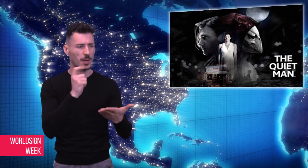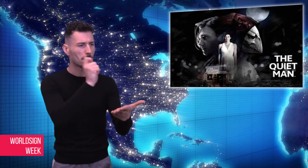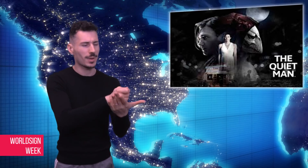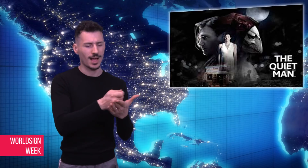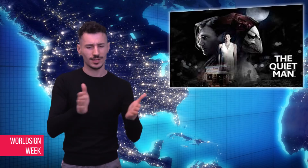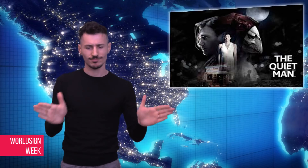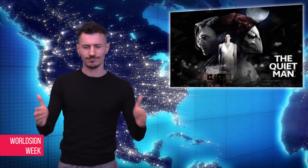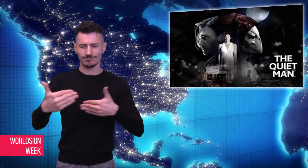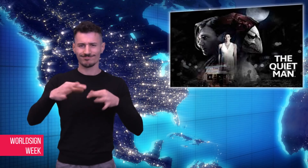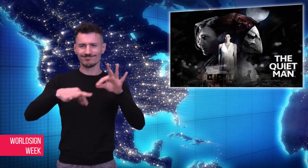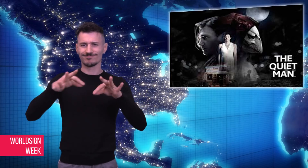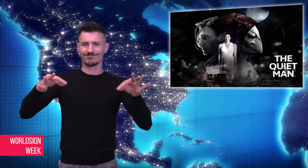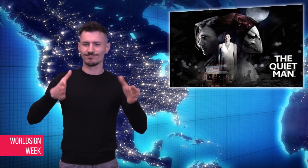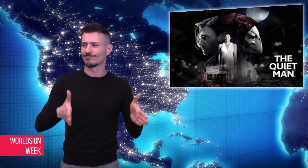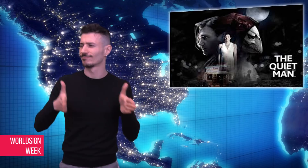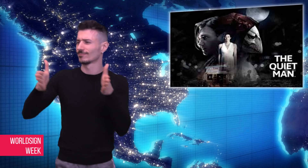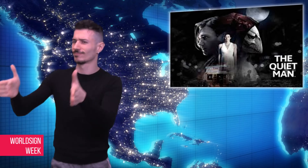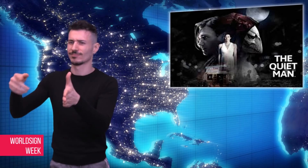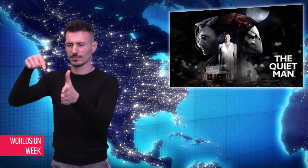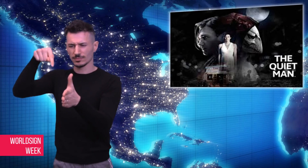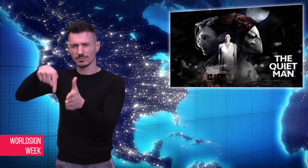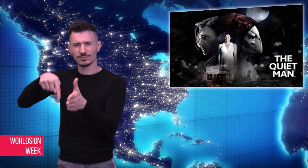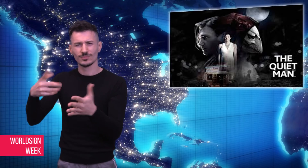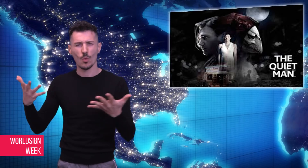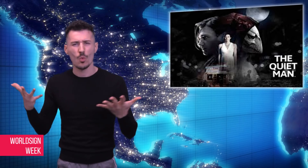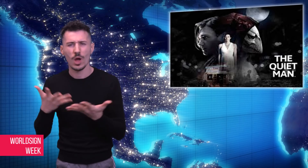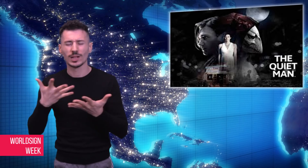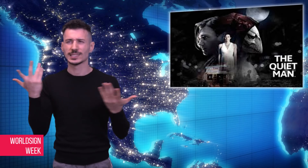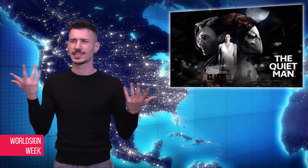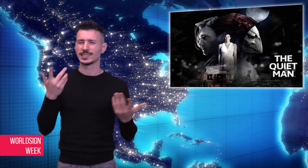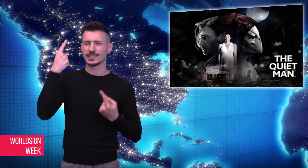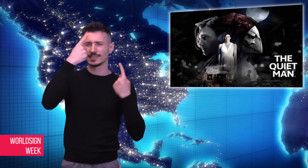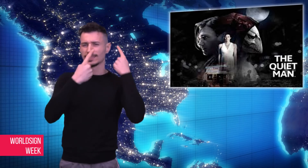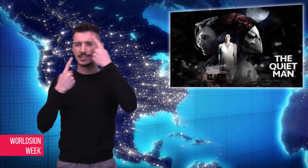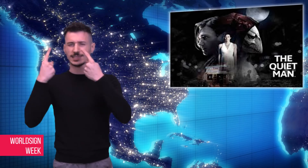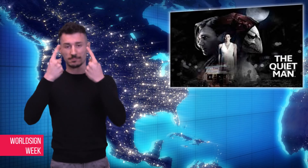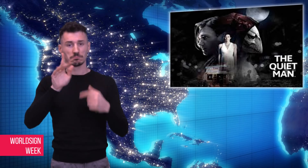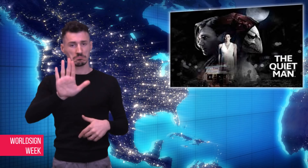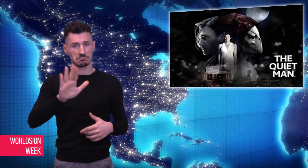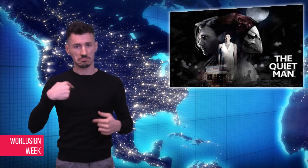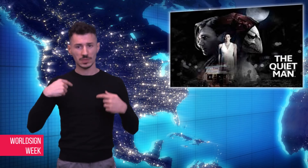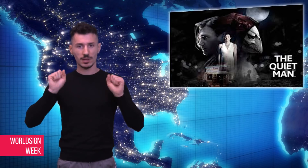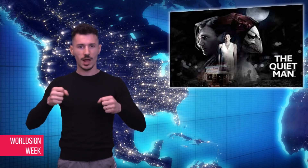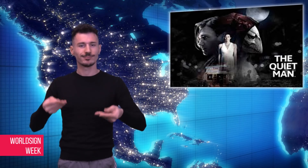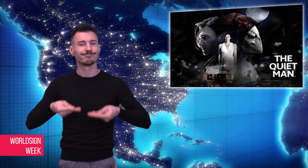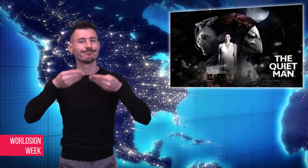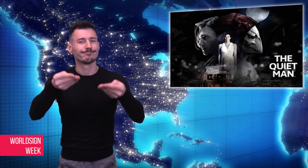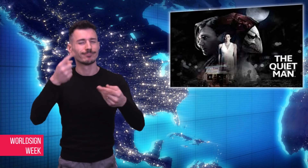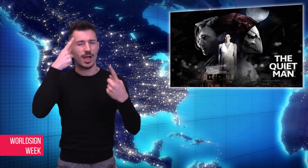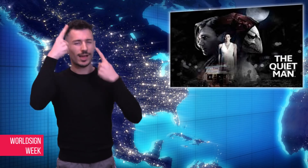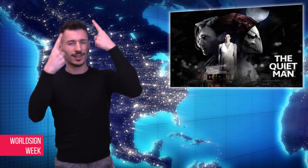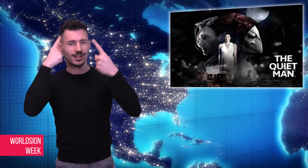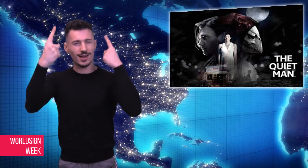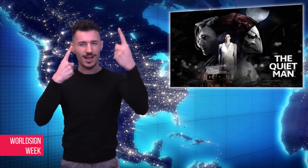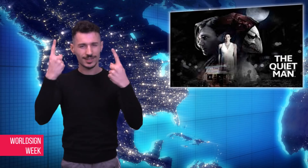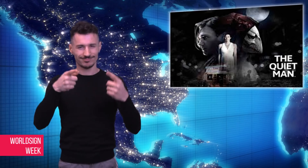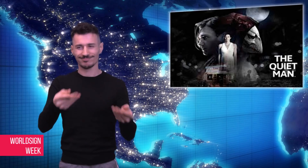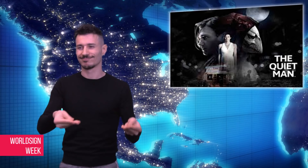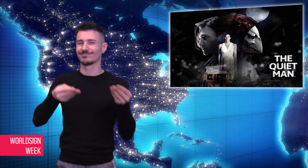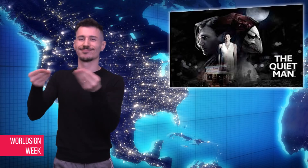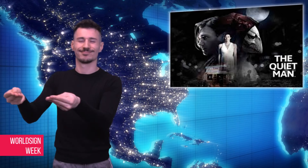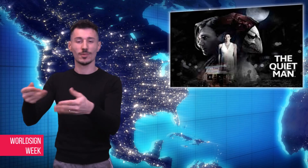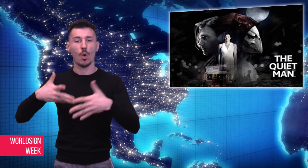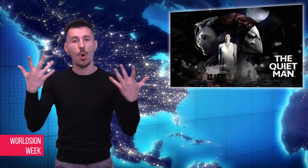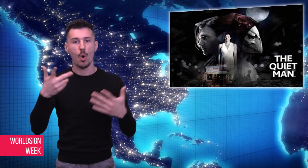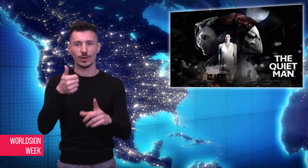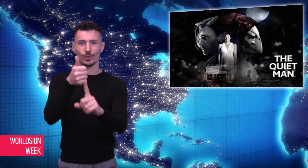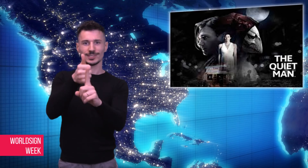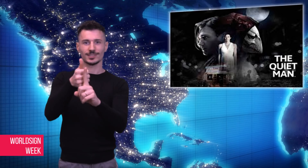for you to give your loved ones! And perhaps gift yourself also!